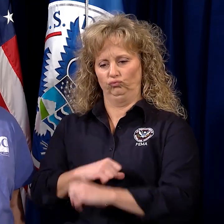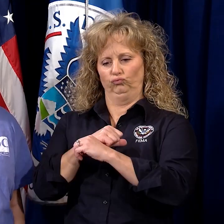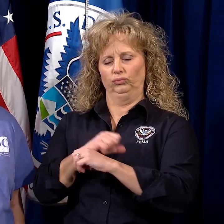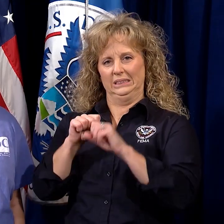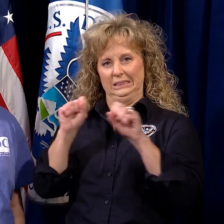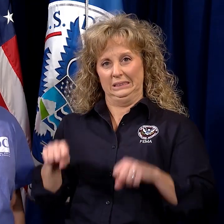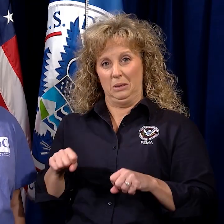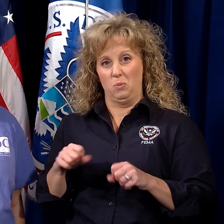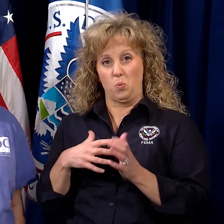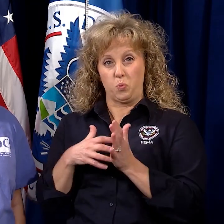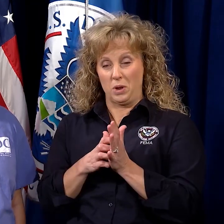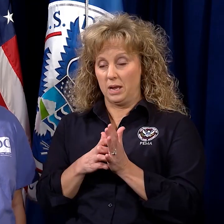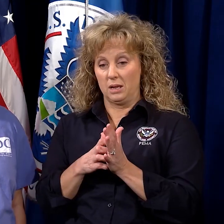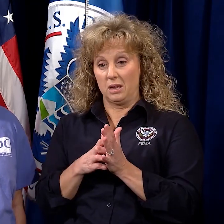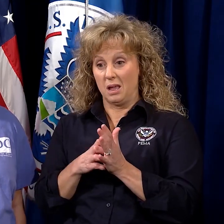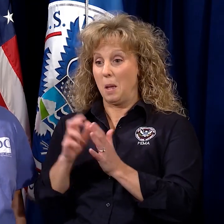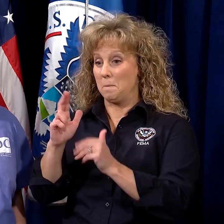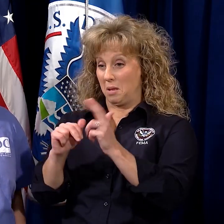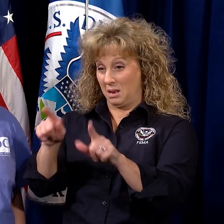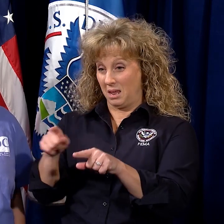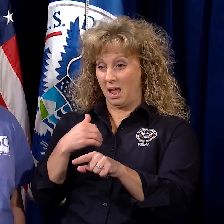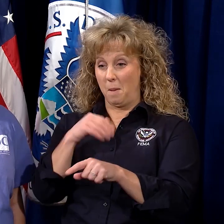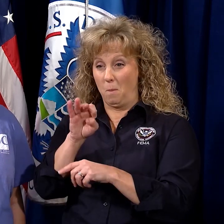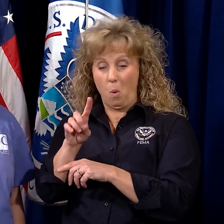try not to enter a building with mold damage.